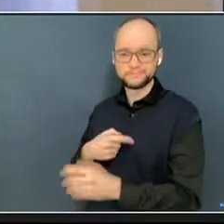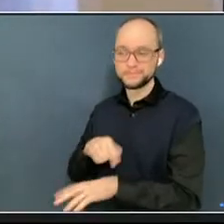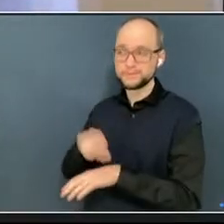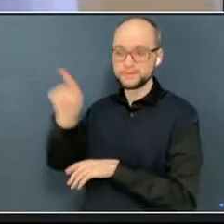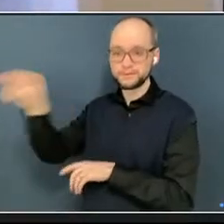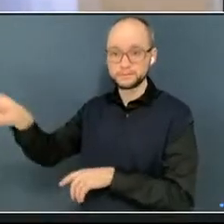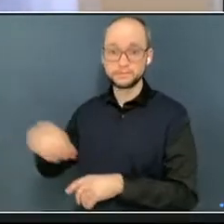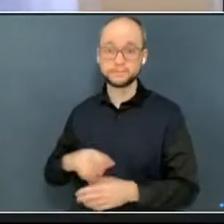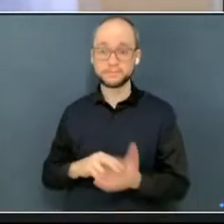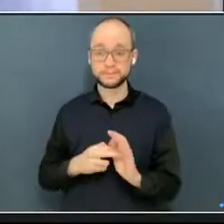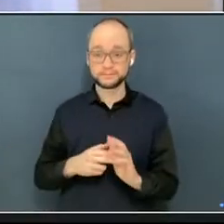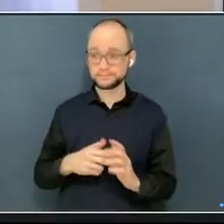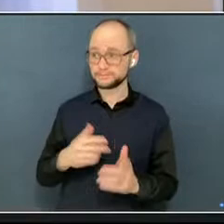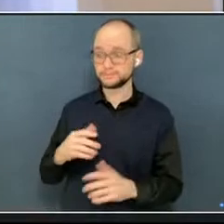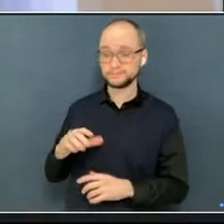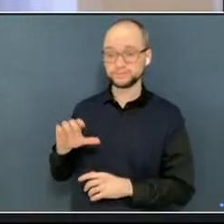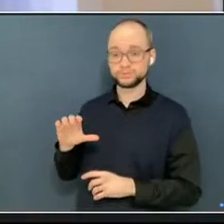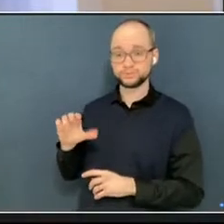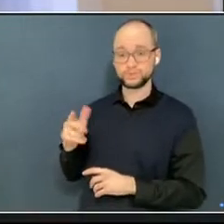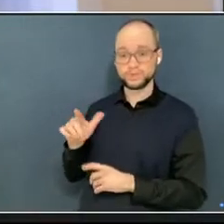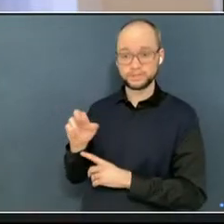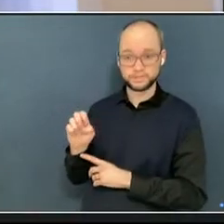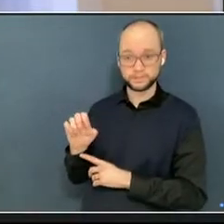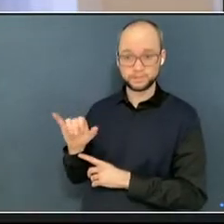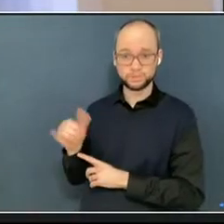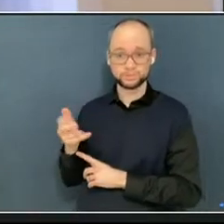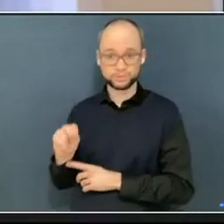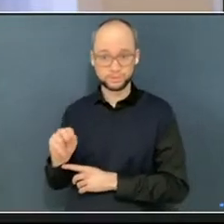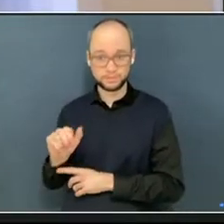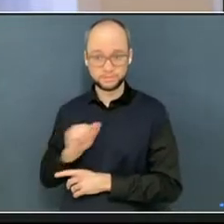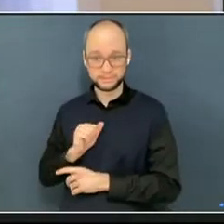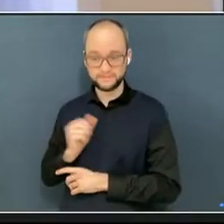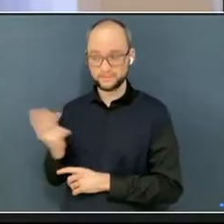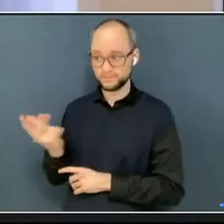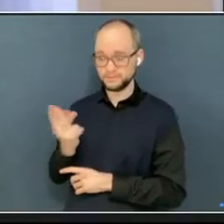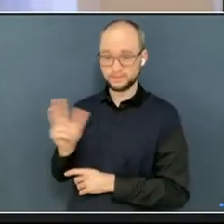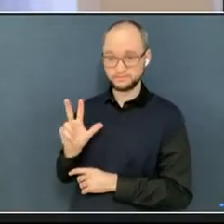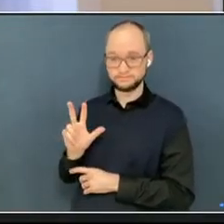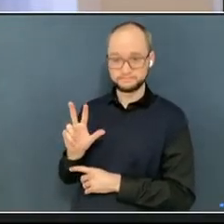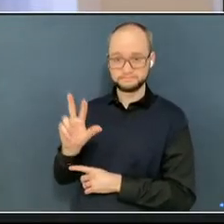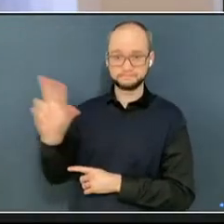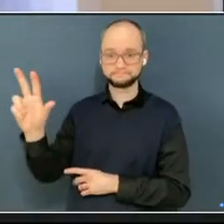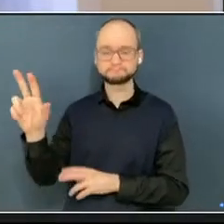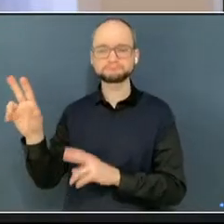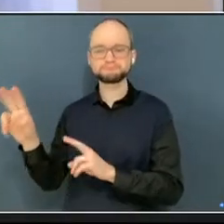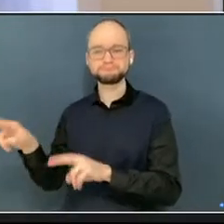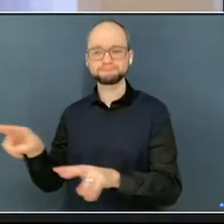we take in all the sights and sounds. And upon my return home to Staten Island,